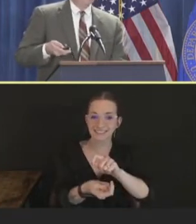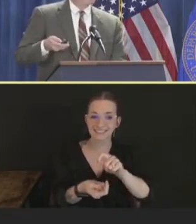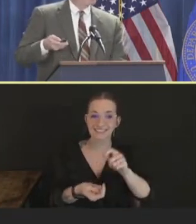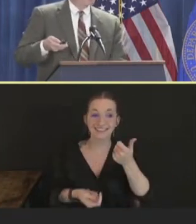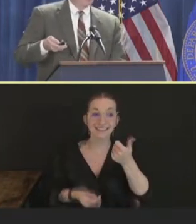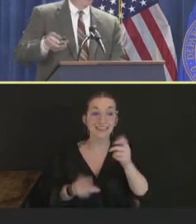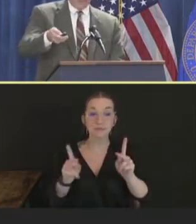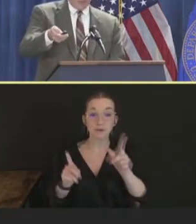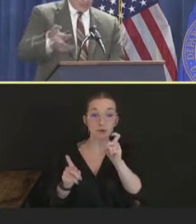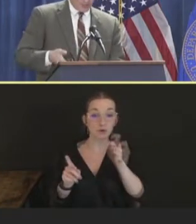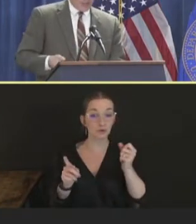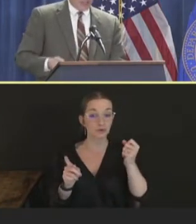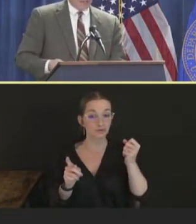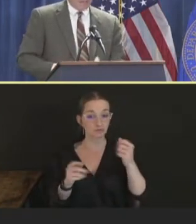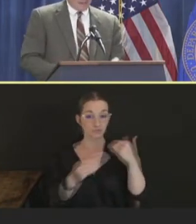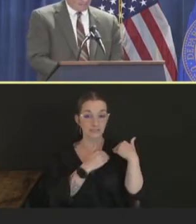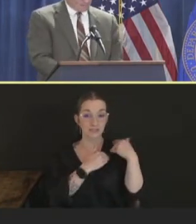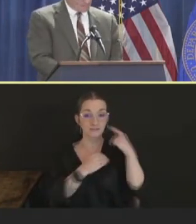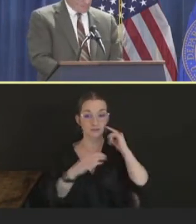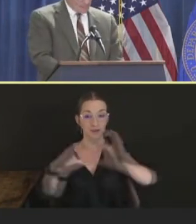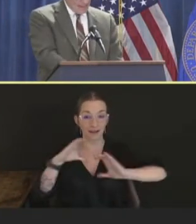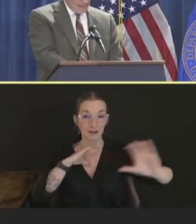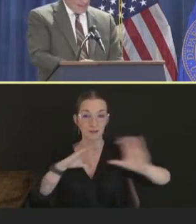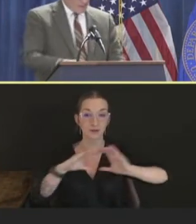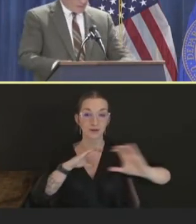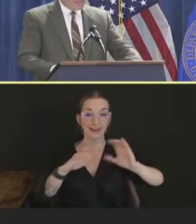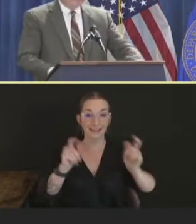understand what a challenge it can be.